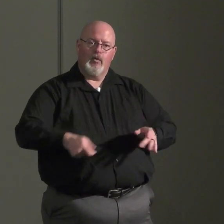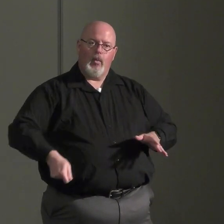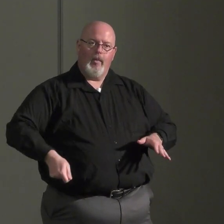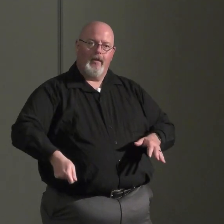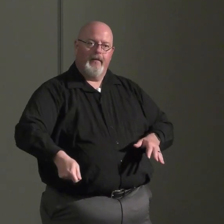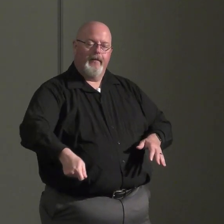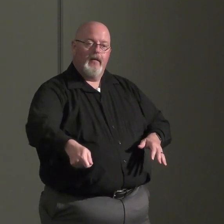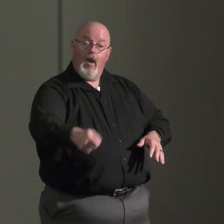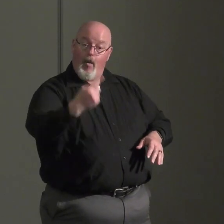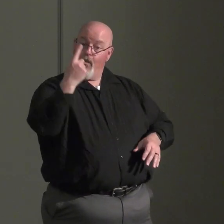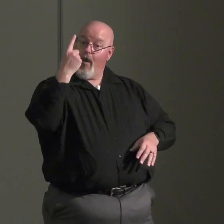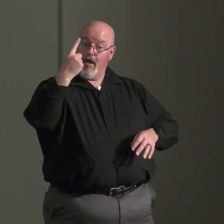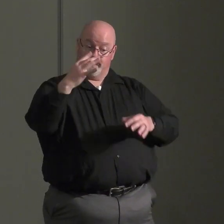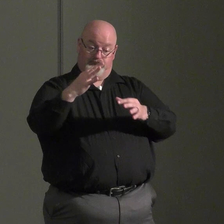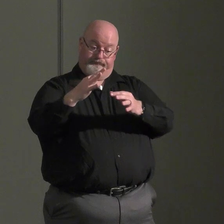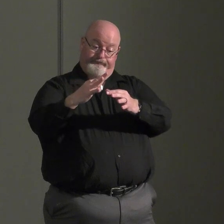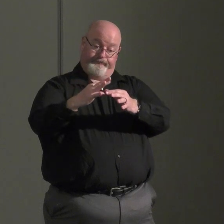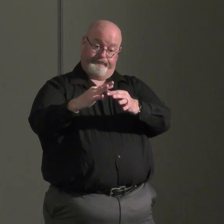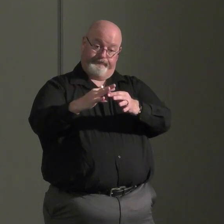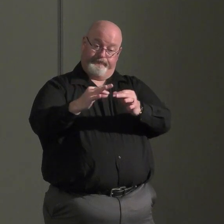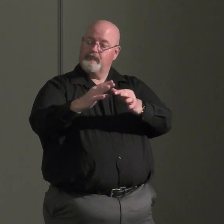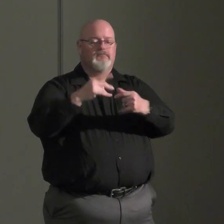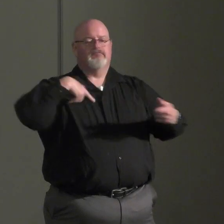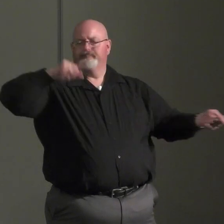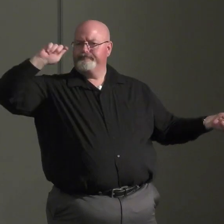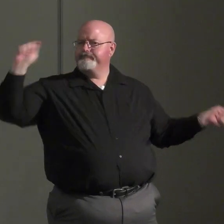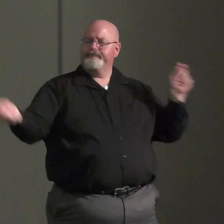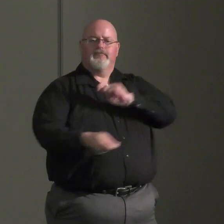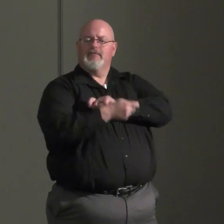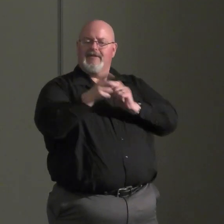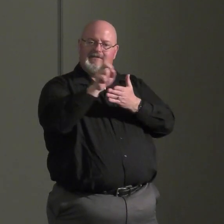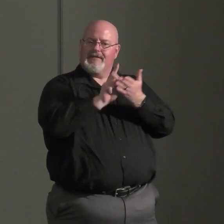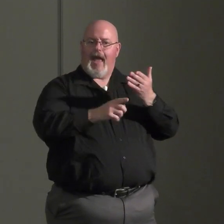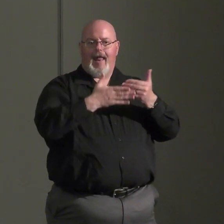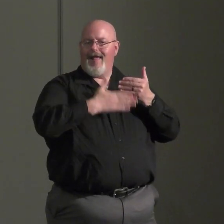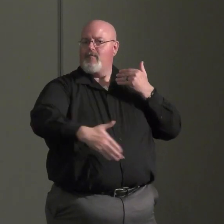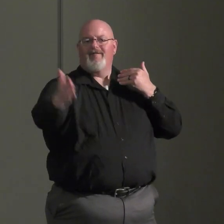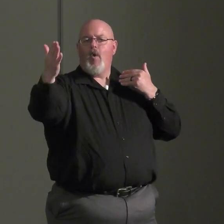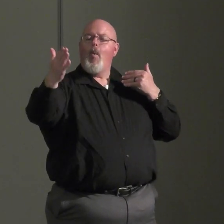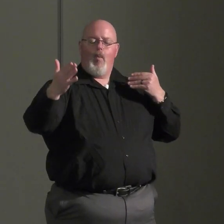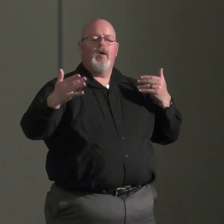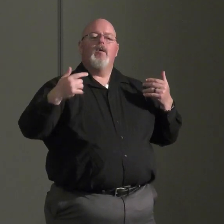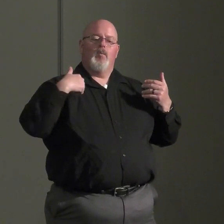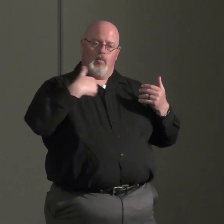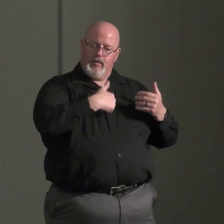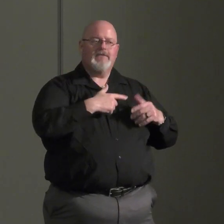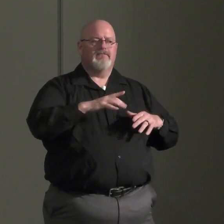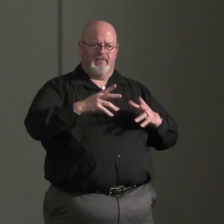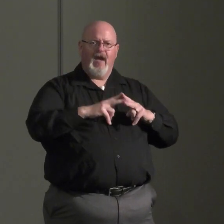just that one comment, we redesigned everything now moving forward. We really take it seriously